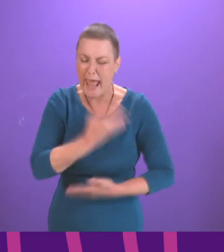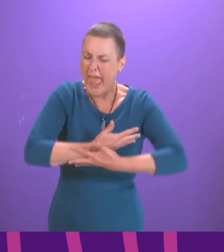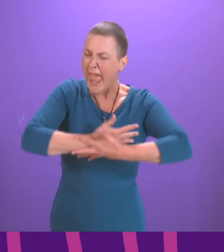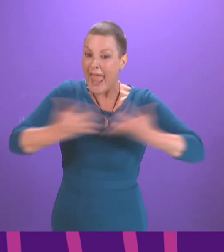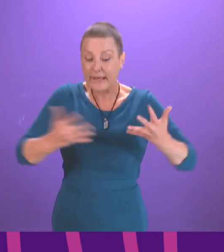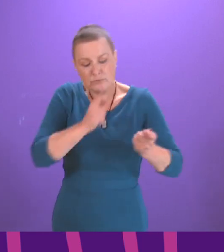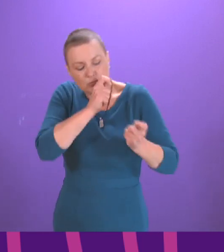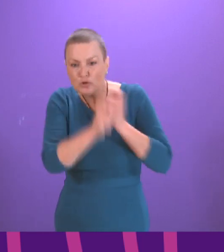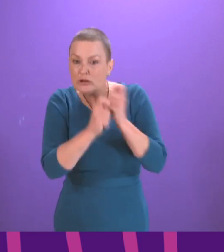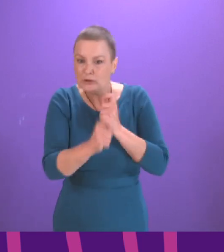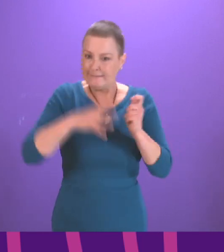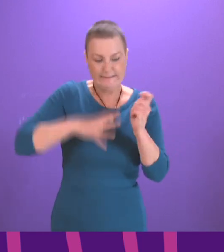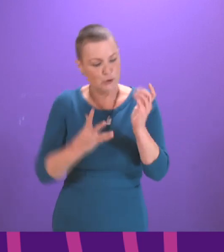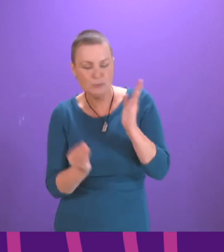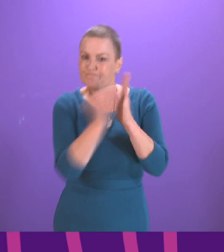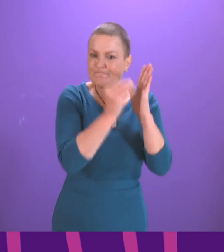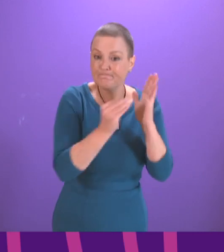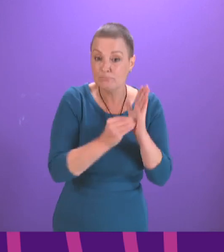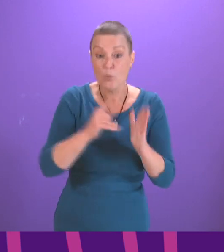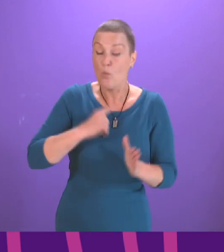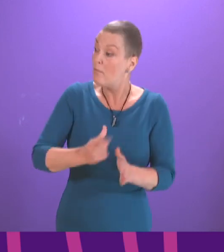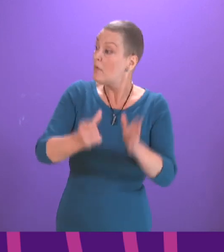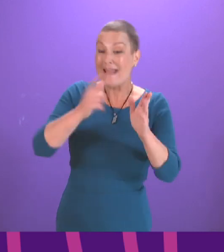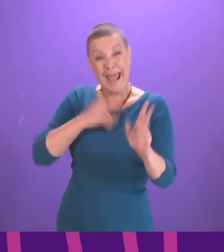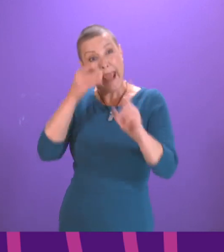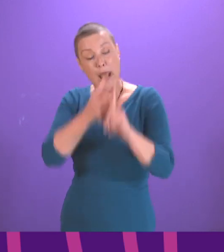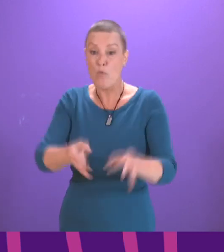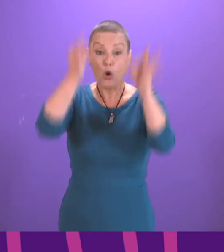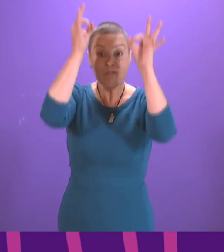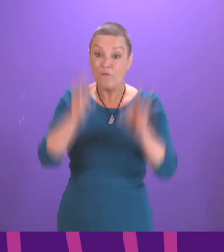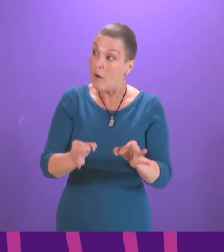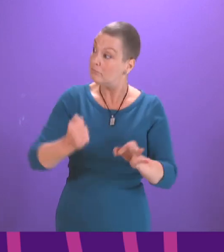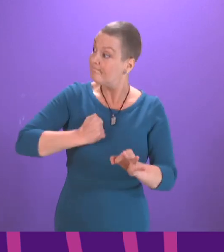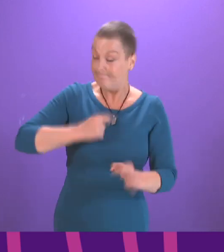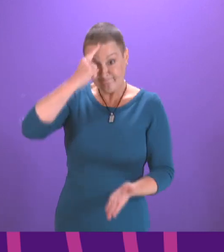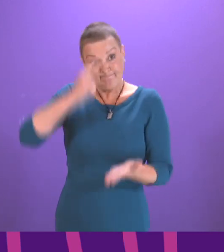changes are required. We aim to confirm our decisions to Parliament on a Tuesday, with